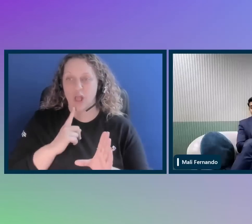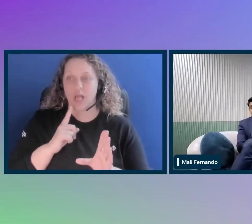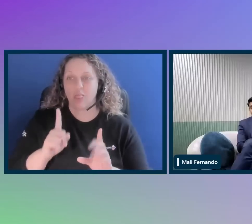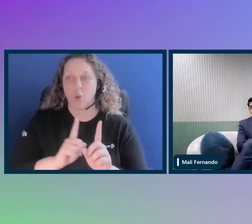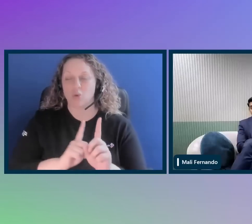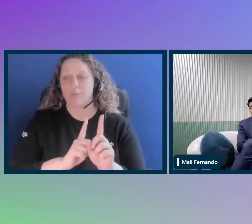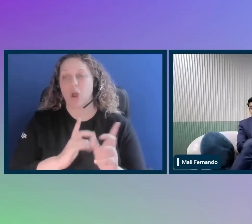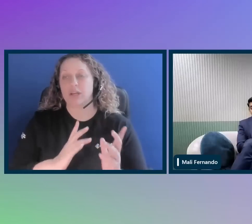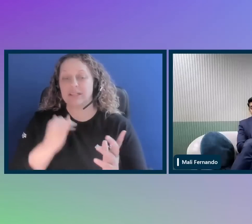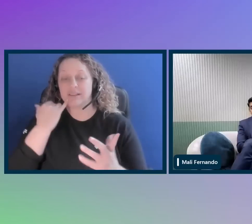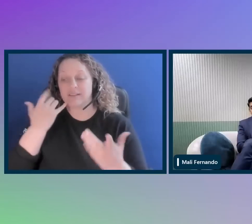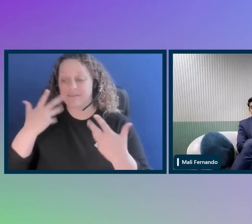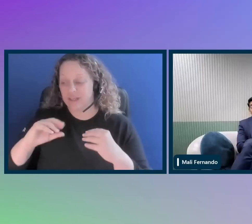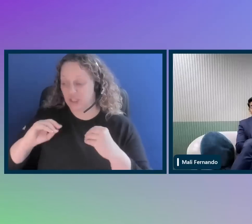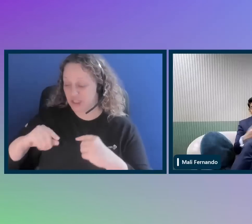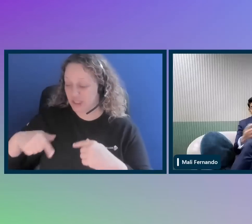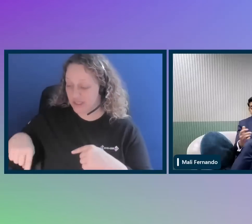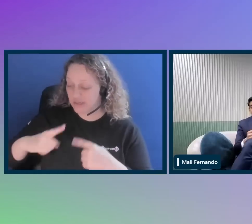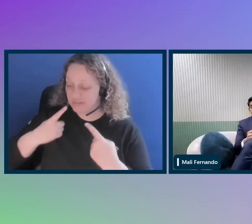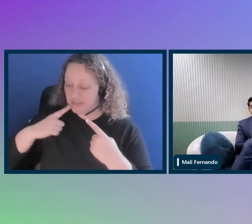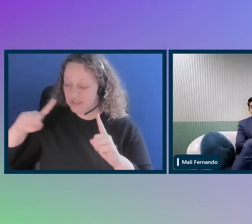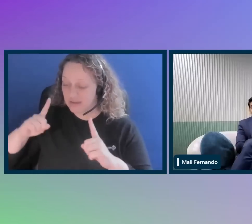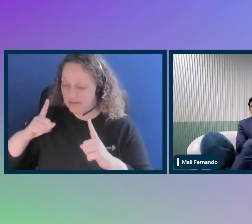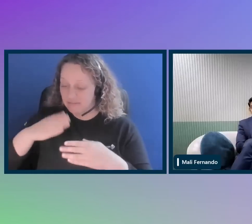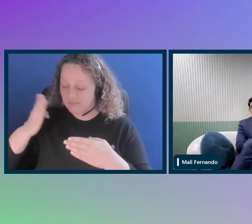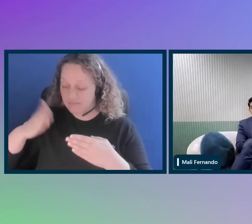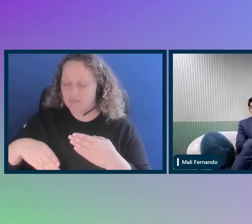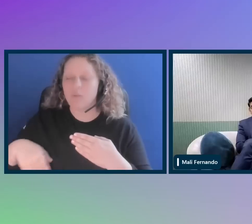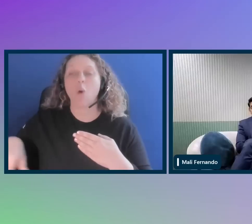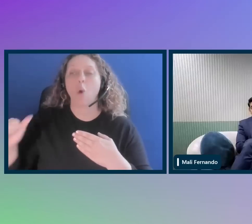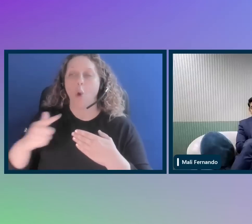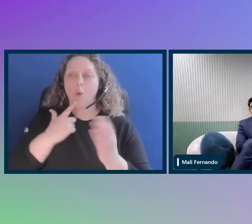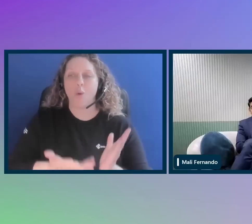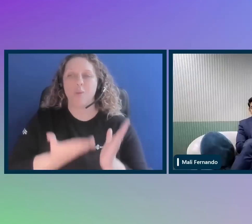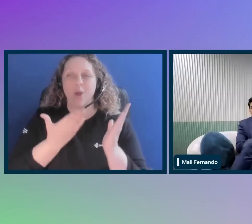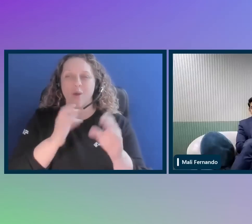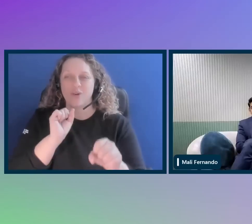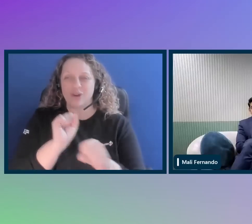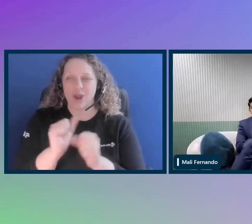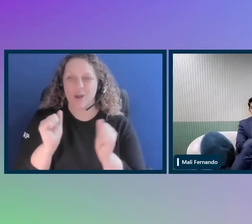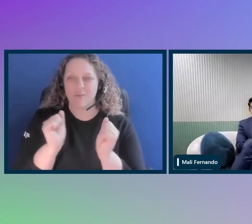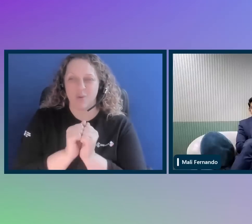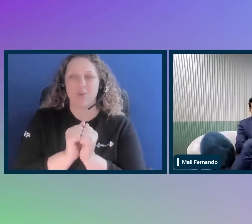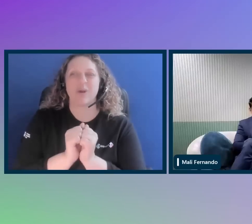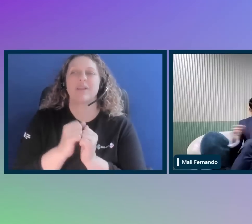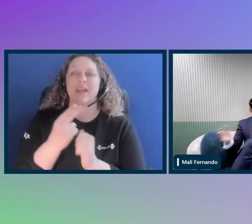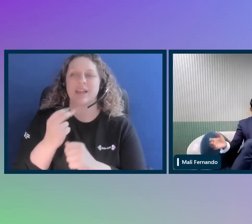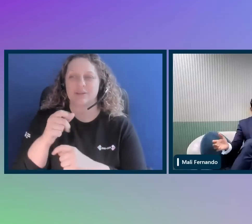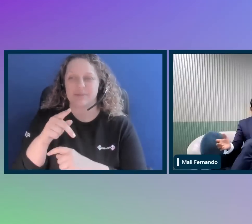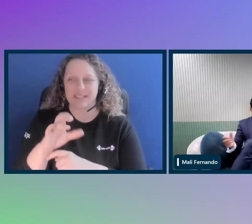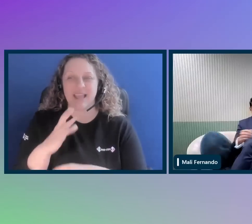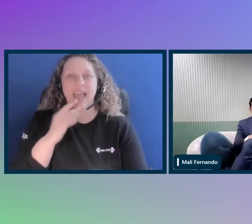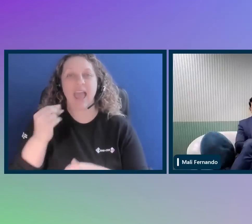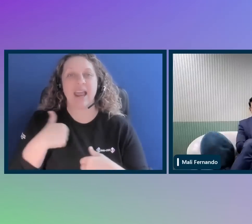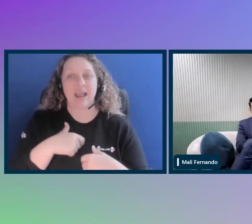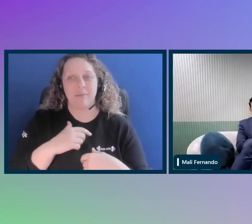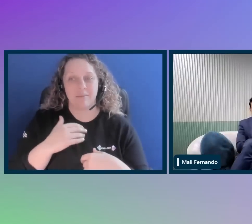complete the program successfully, all of them will be offered a job within HSBC and of course within my own team.